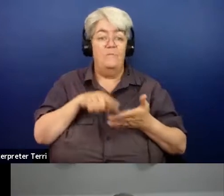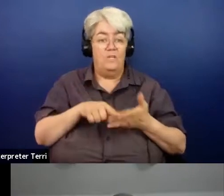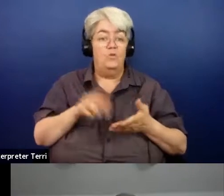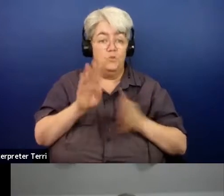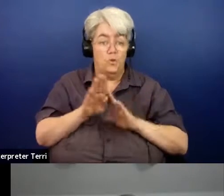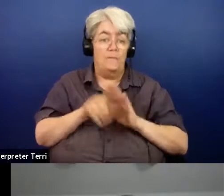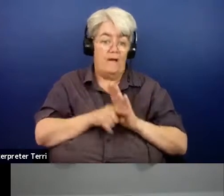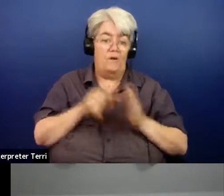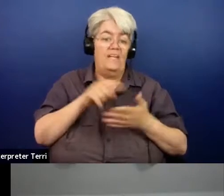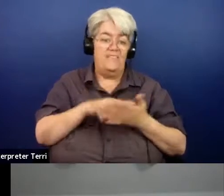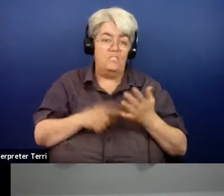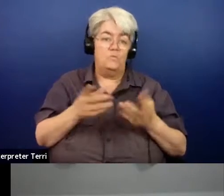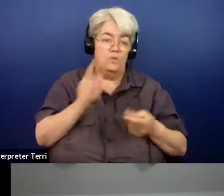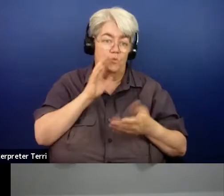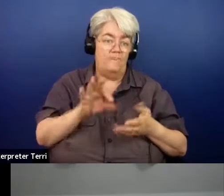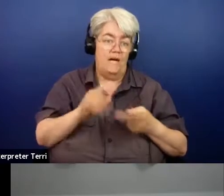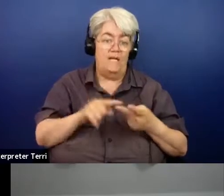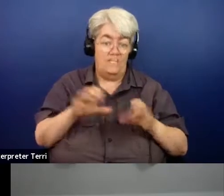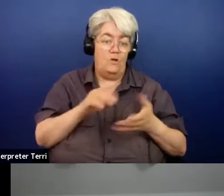and here are the dates.